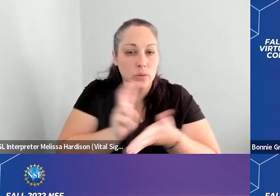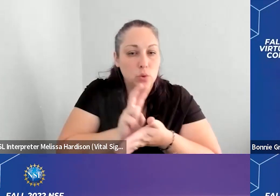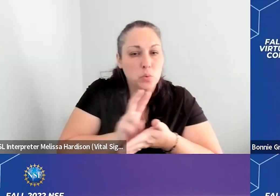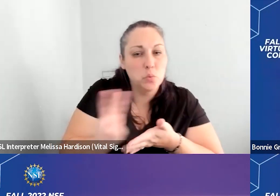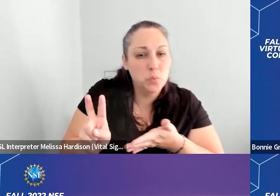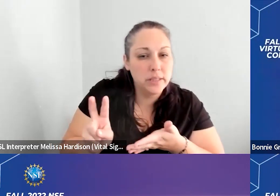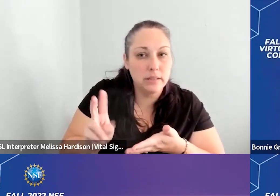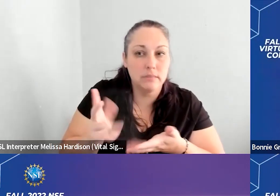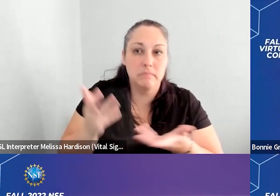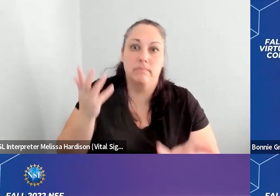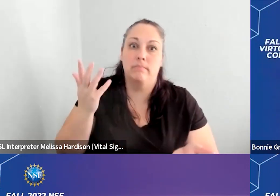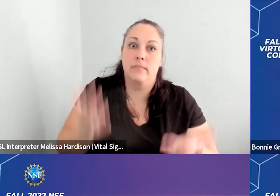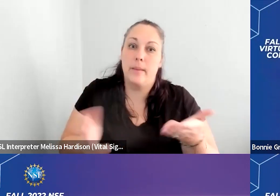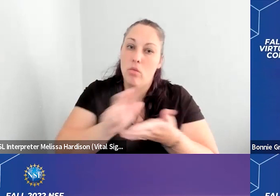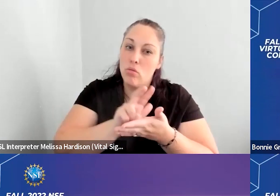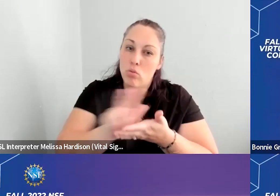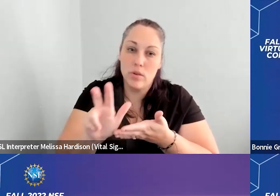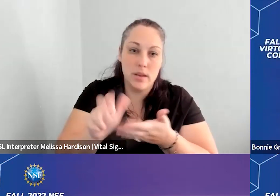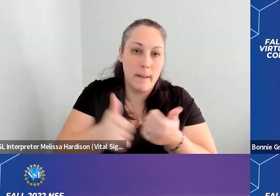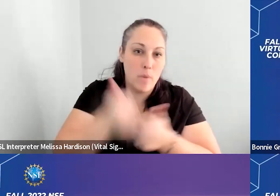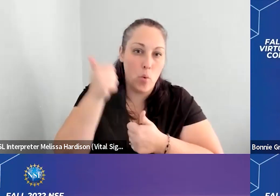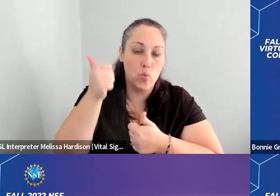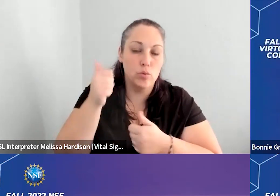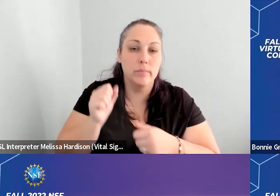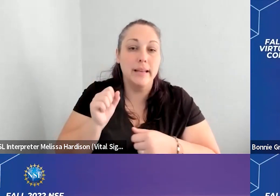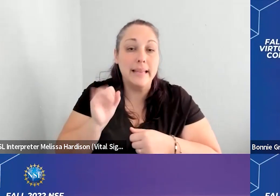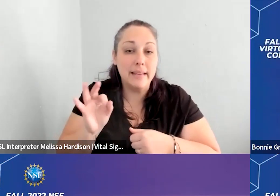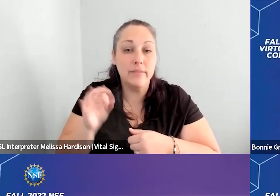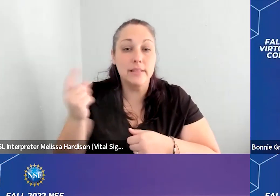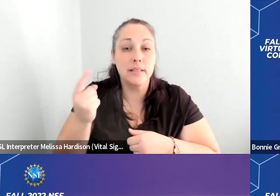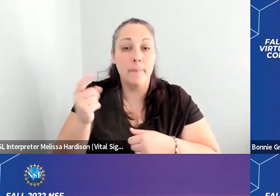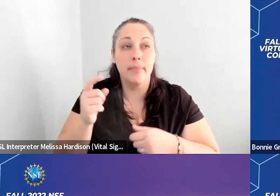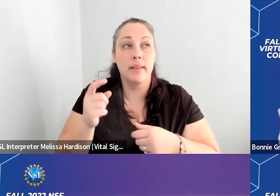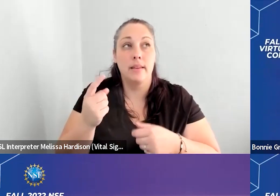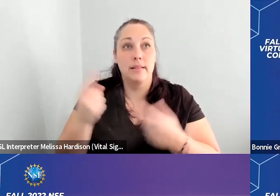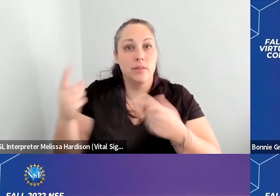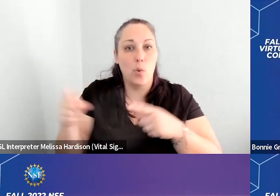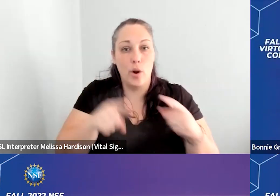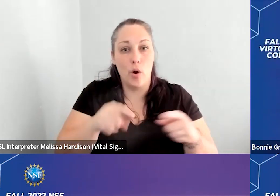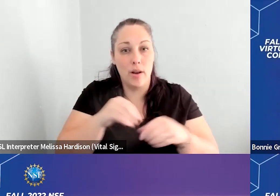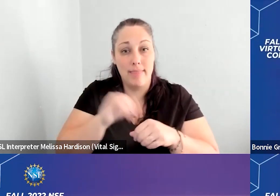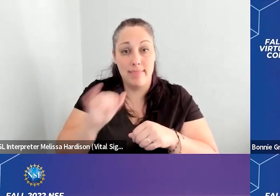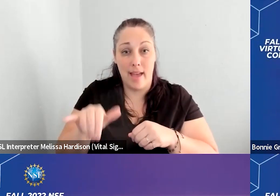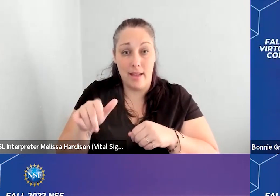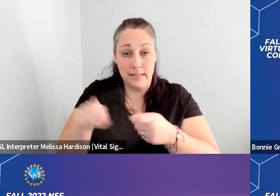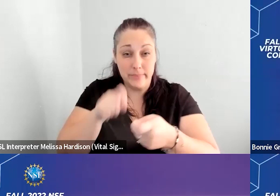And if something's going on in that particular program officer's schedule, they'll probably forward it on to somebody else.